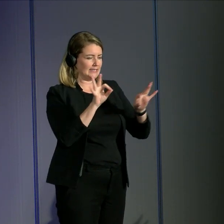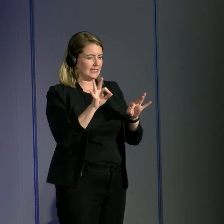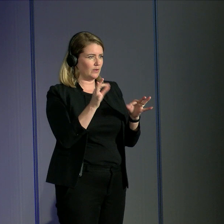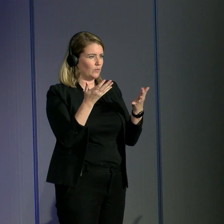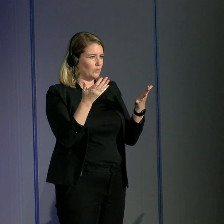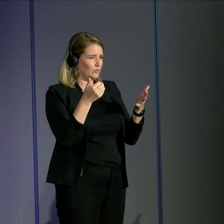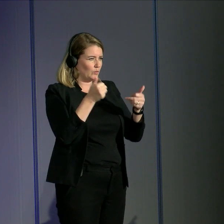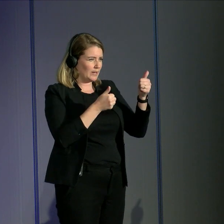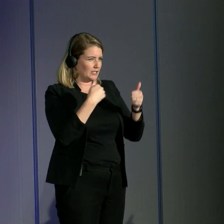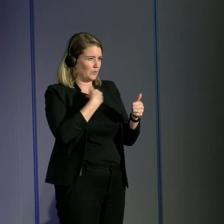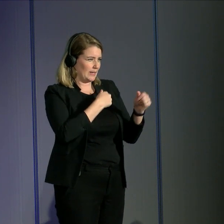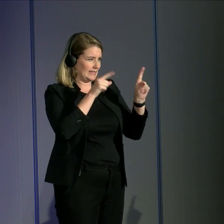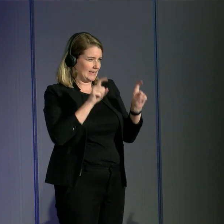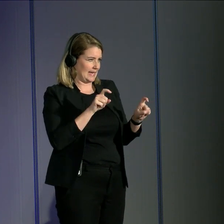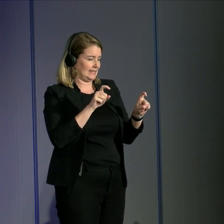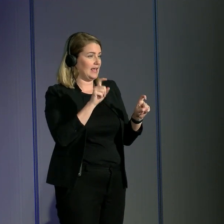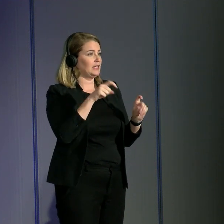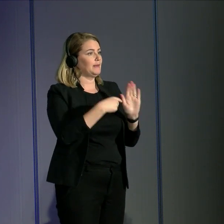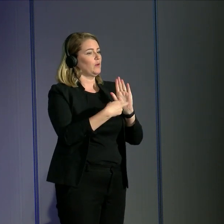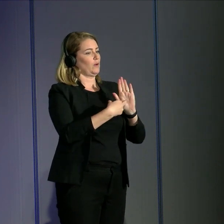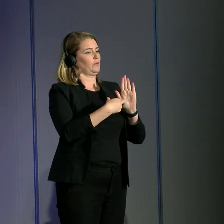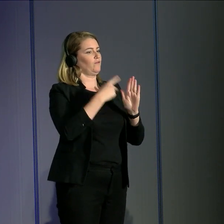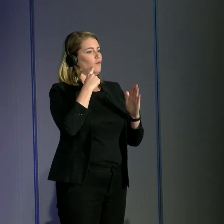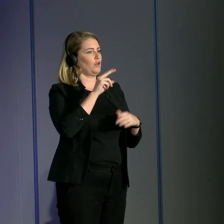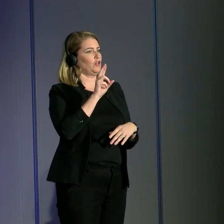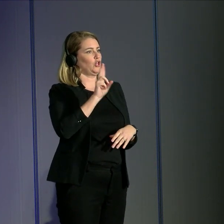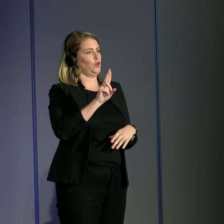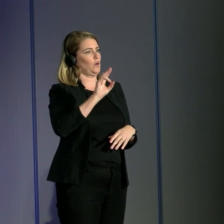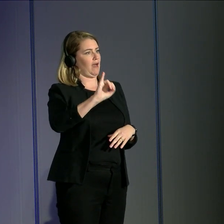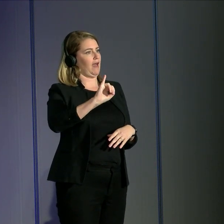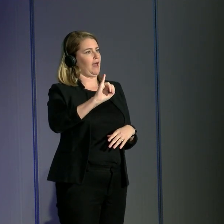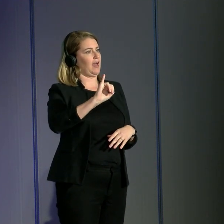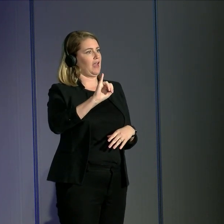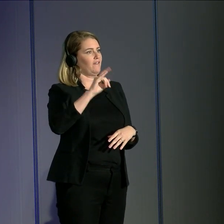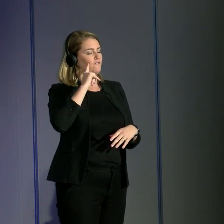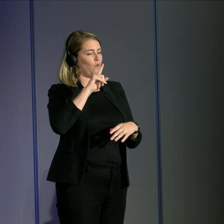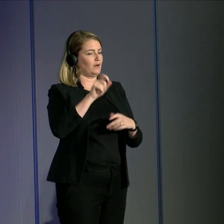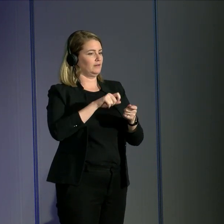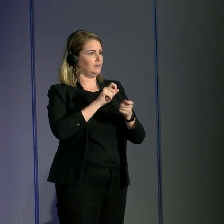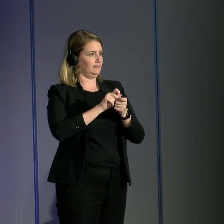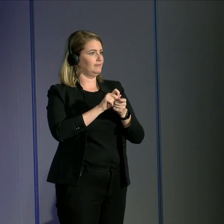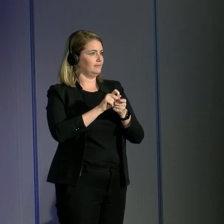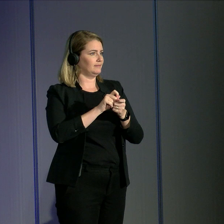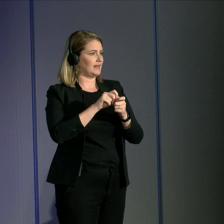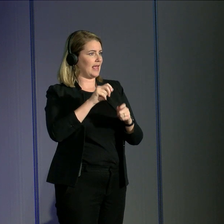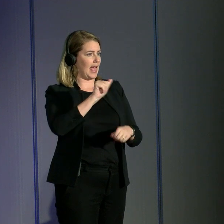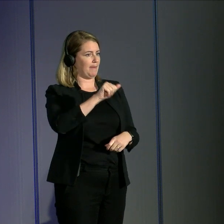They need to be representative of the UI particular application, because we're not going to test